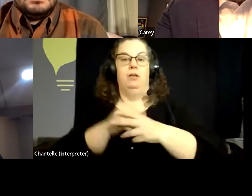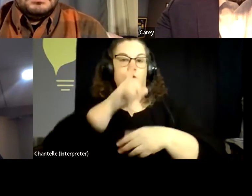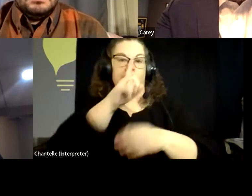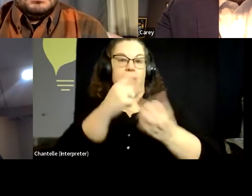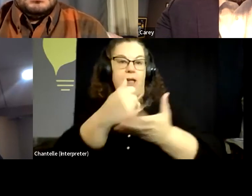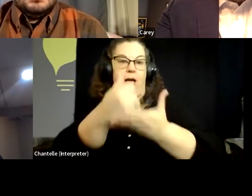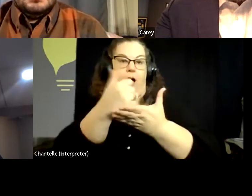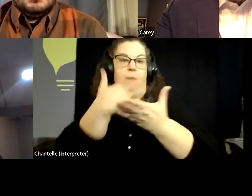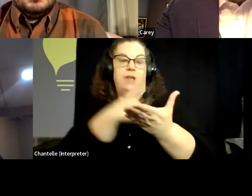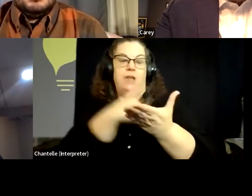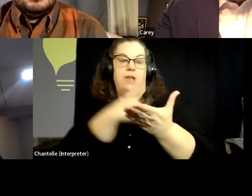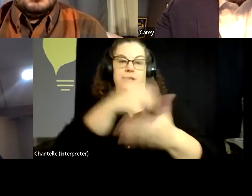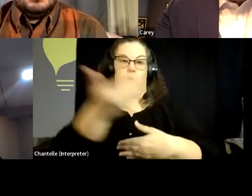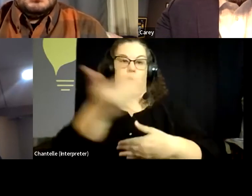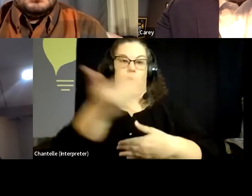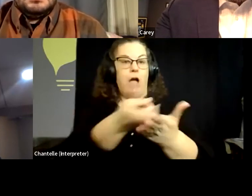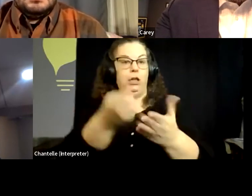introduce the game of hockey to the minority